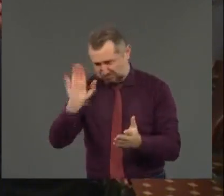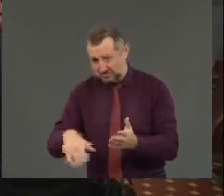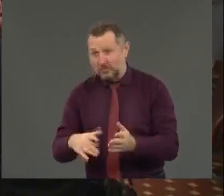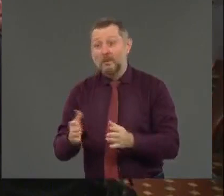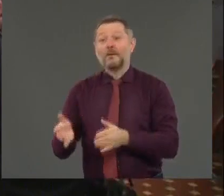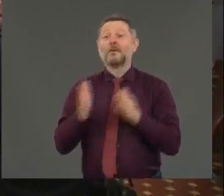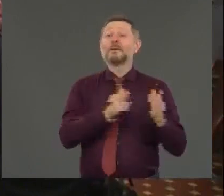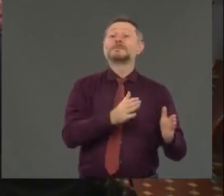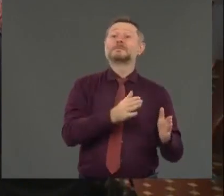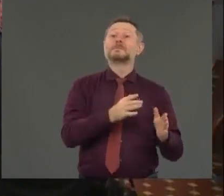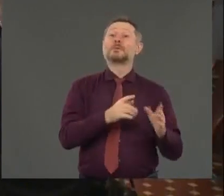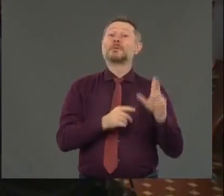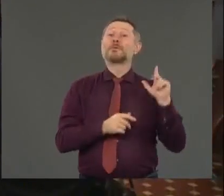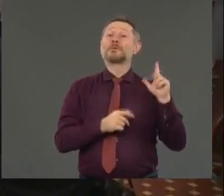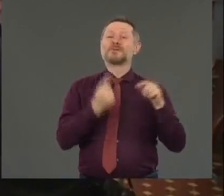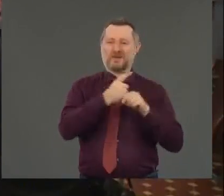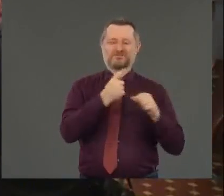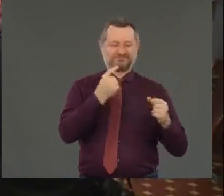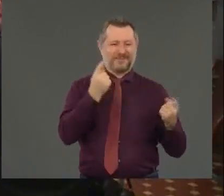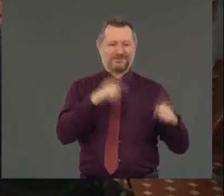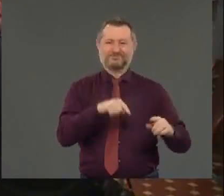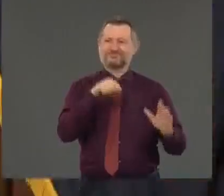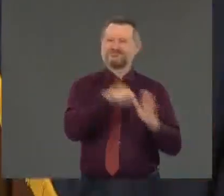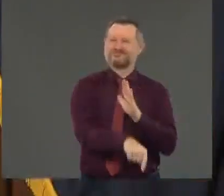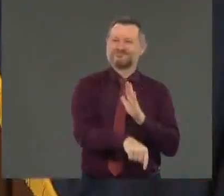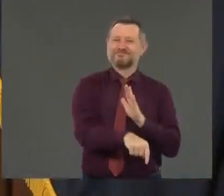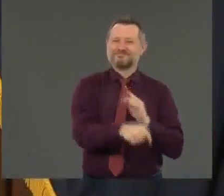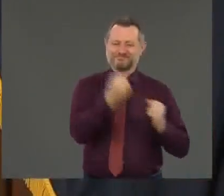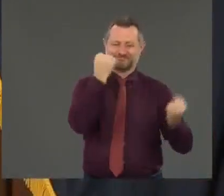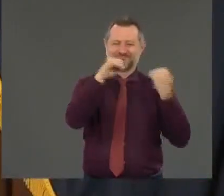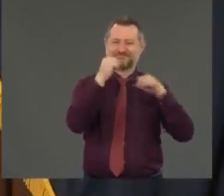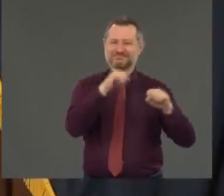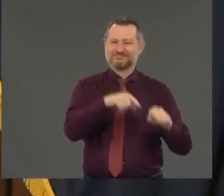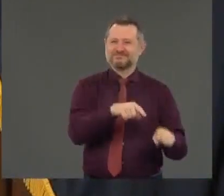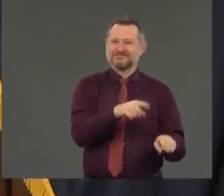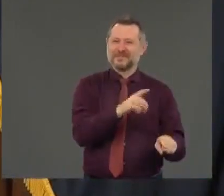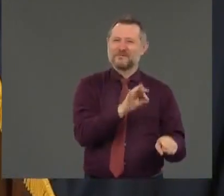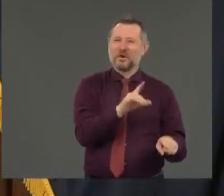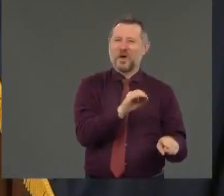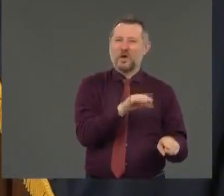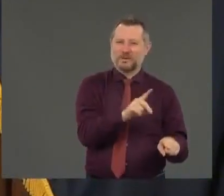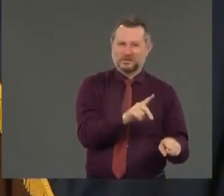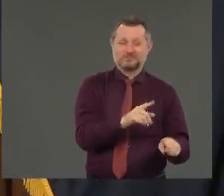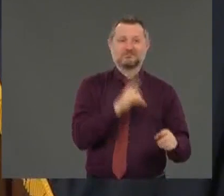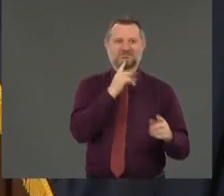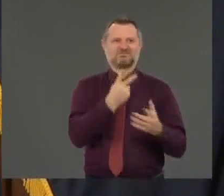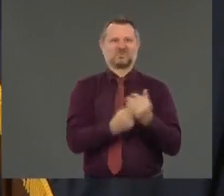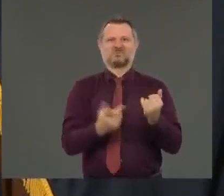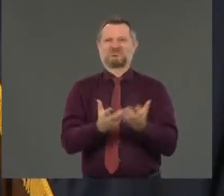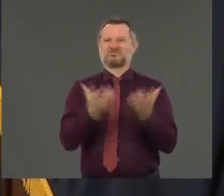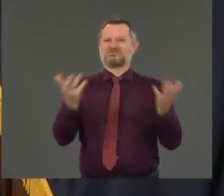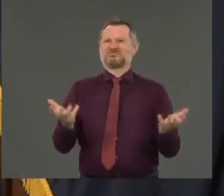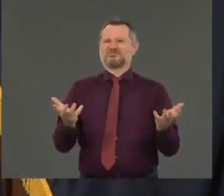GOOD NEWS ON THE FACTS. DAY 108 SINCE THE CORONAVIRUS CRISIS STARTED, THOSE OF YOU WHO